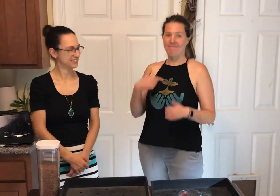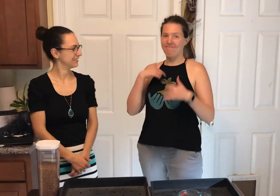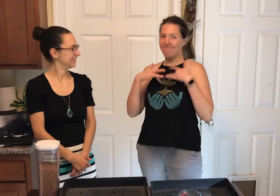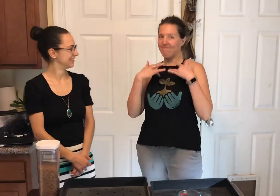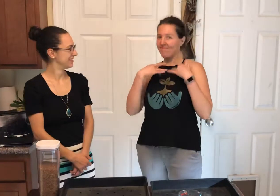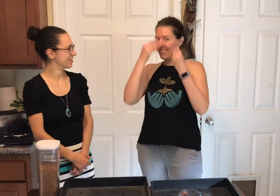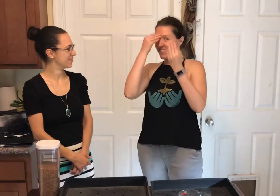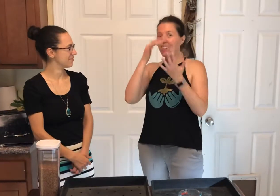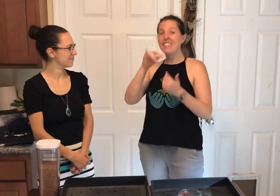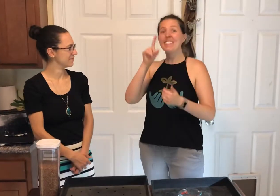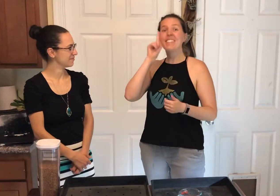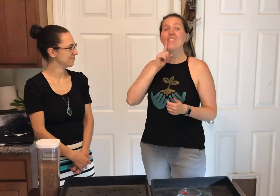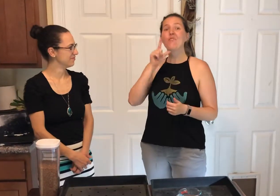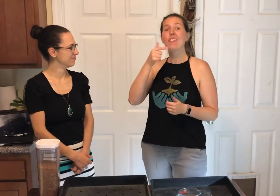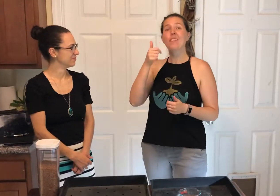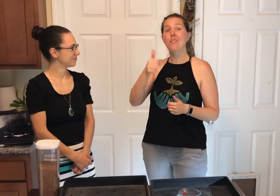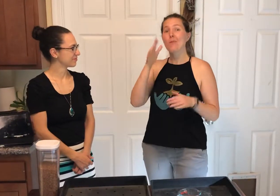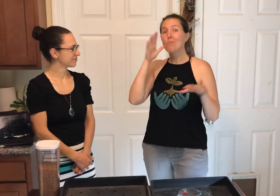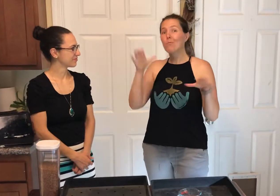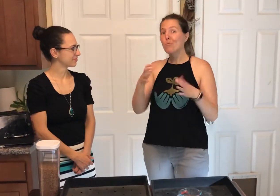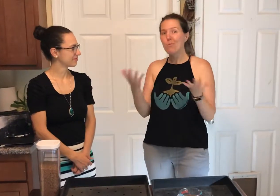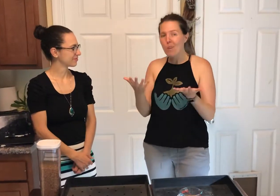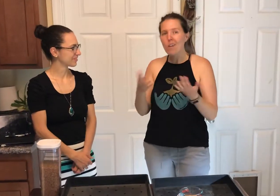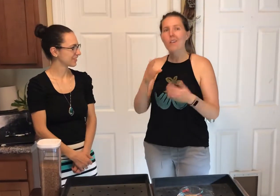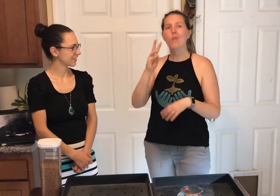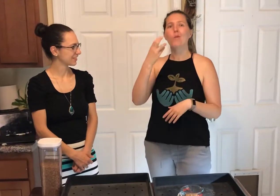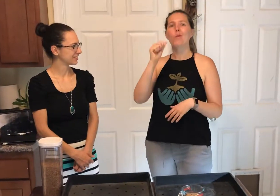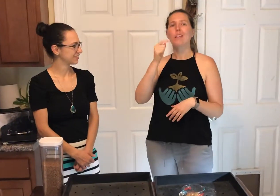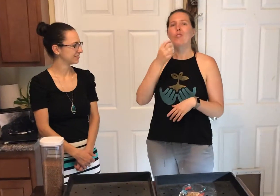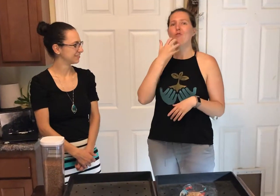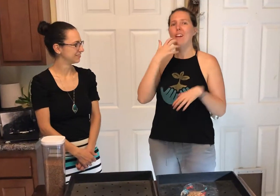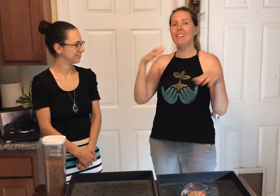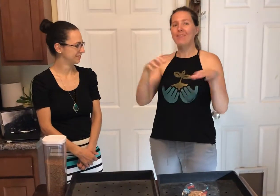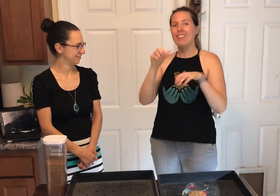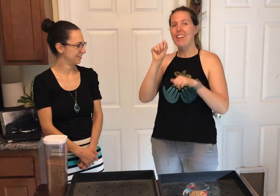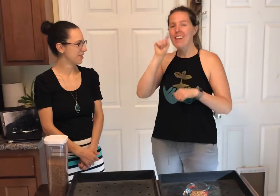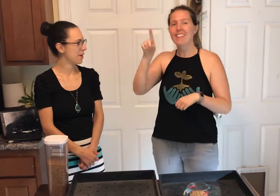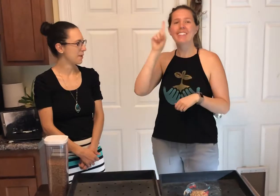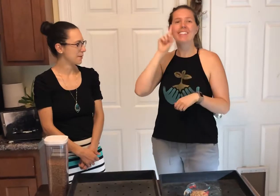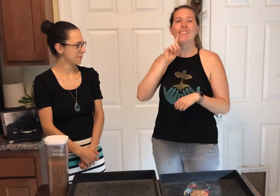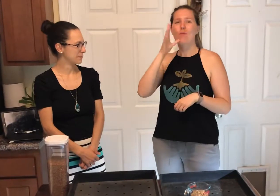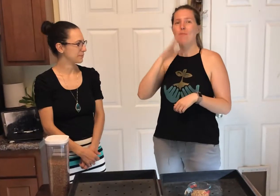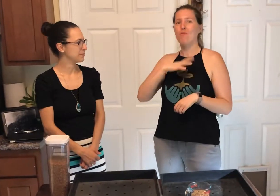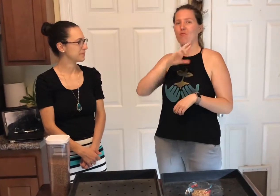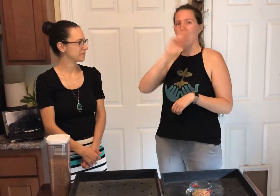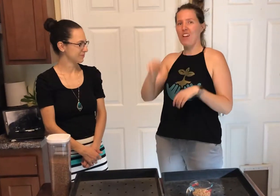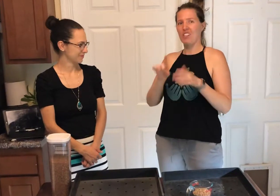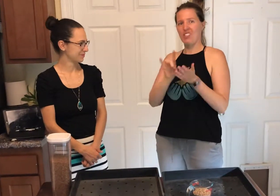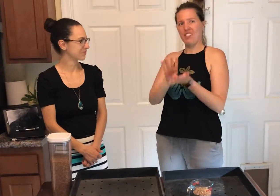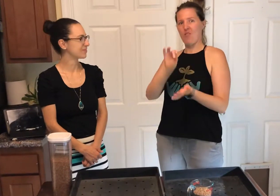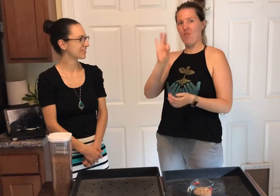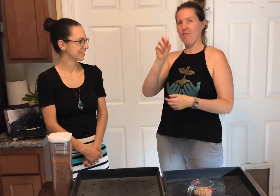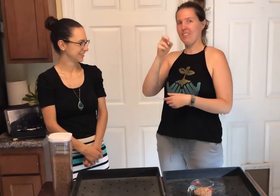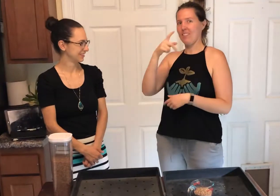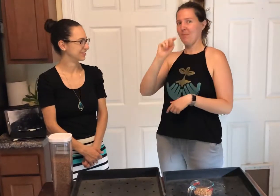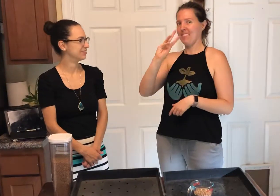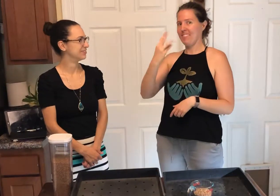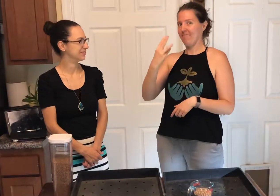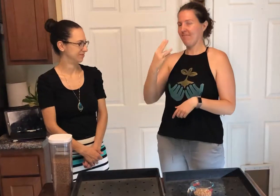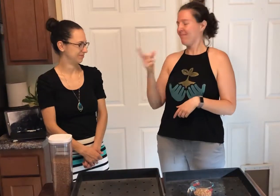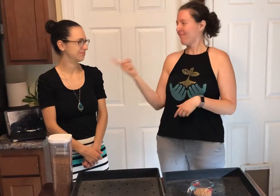B: We are excited to announce that deafgreenthumbs will be providing a wheatgrass activity at the Deaf Women of Rochester kick off on September 6th!